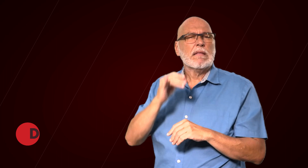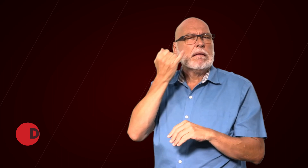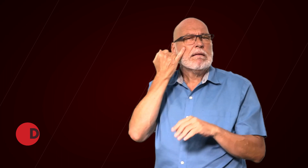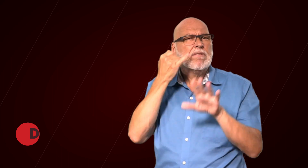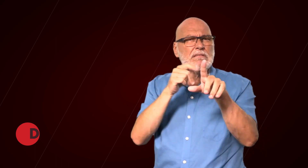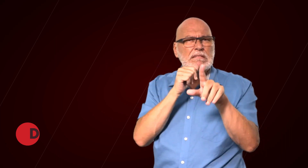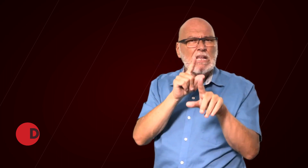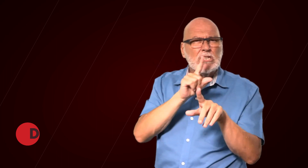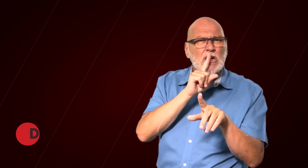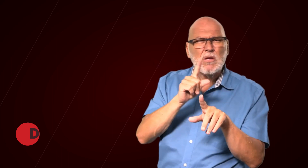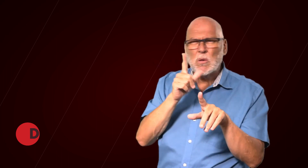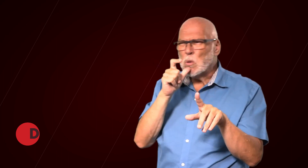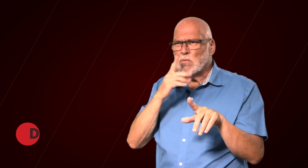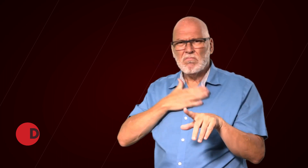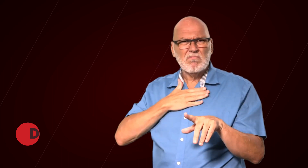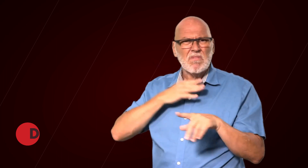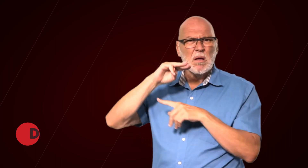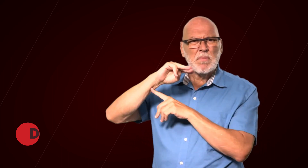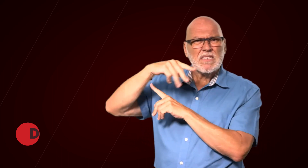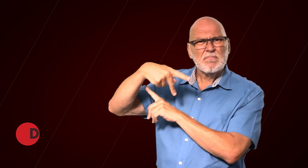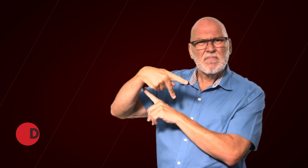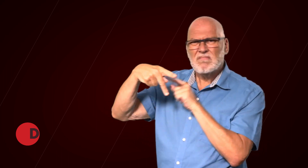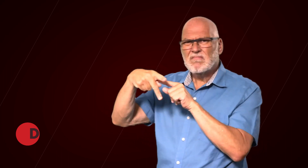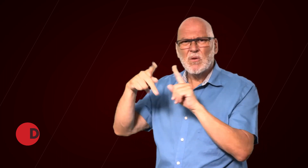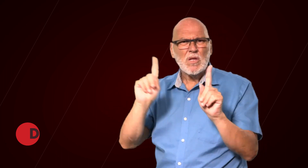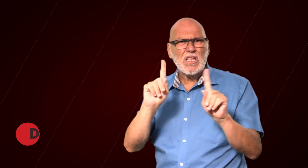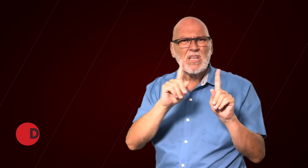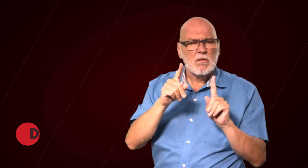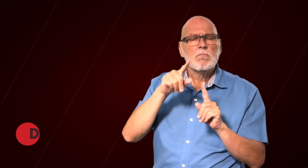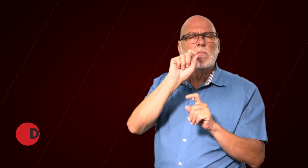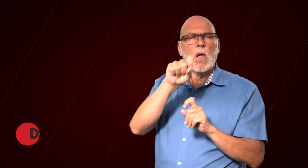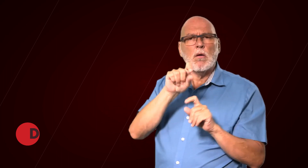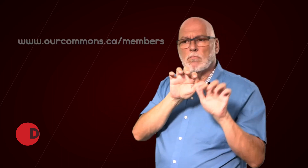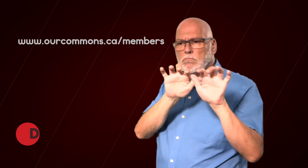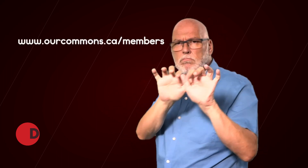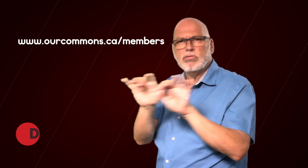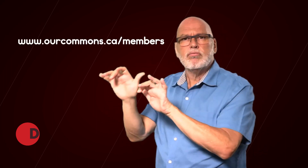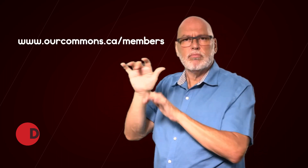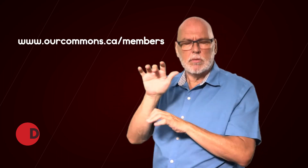If you're unsure who your MP is, go to